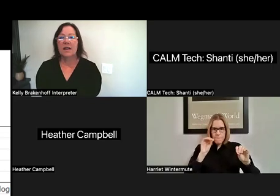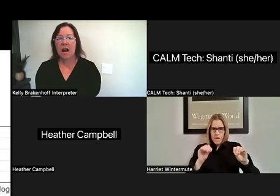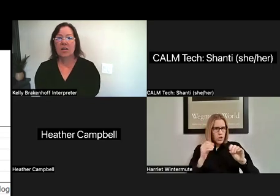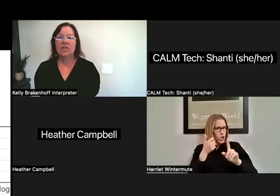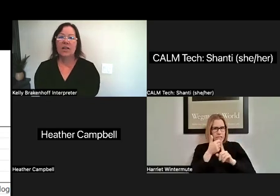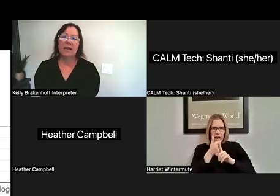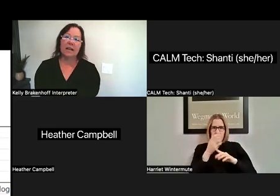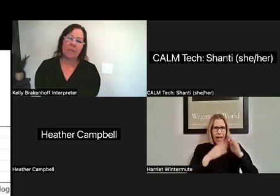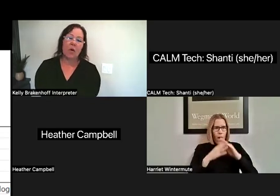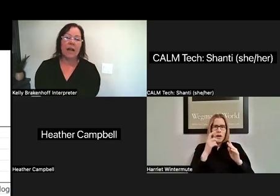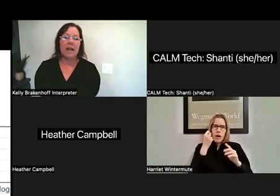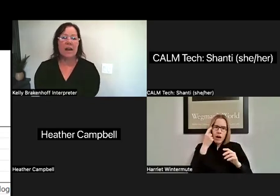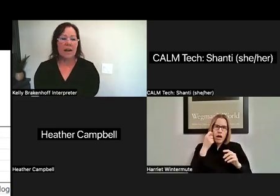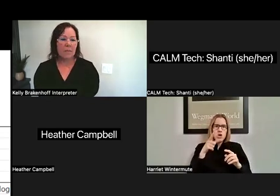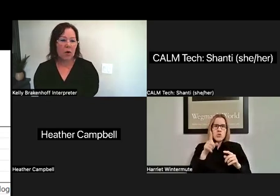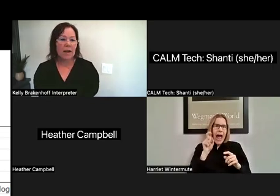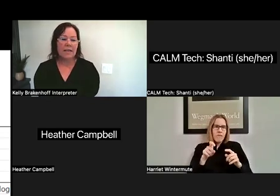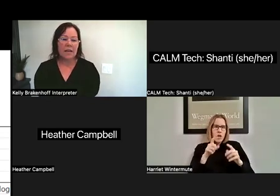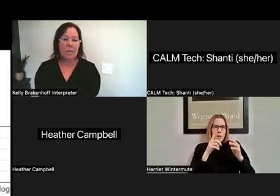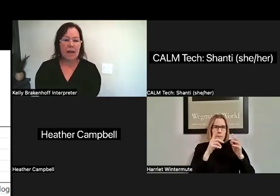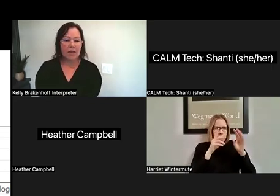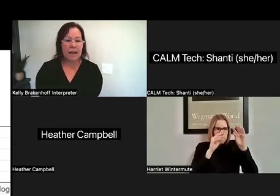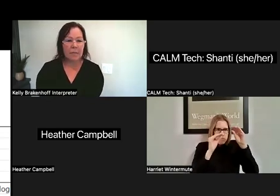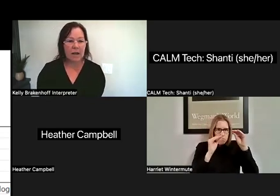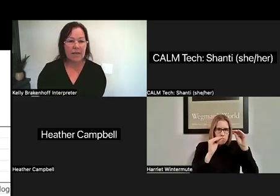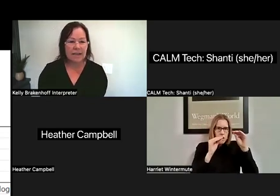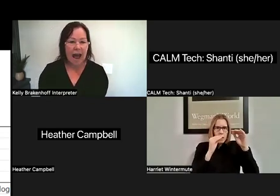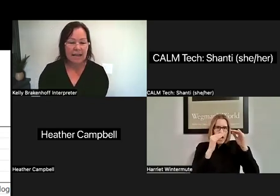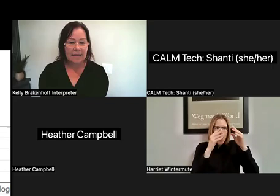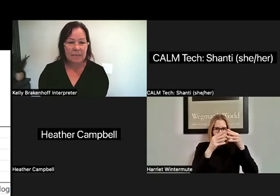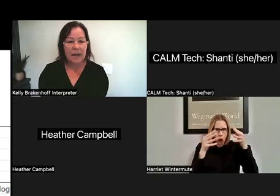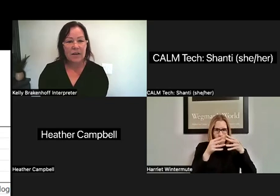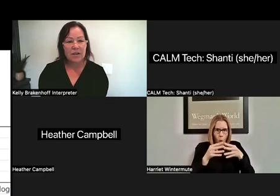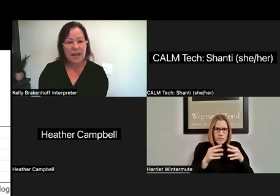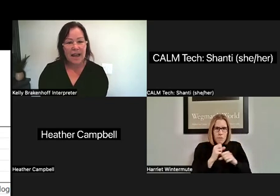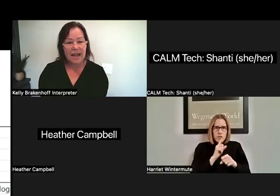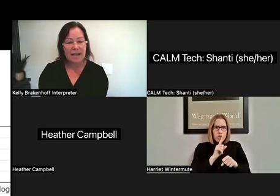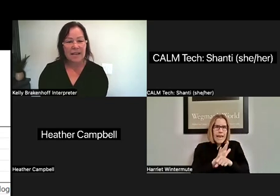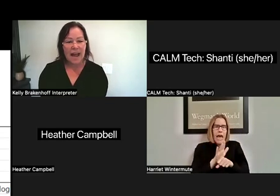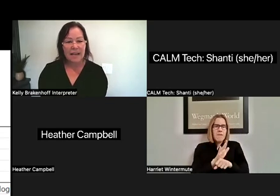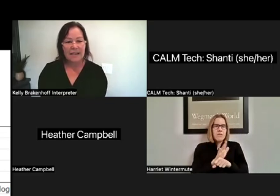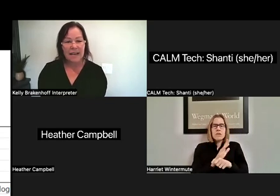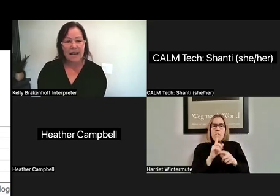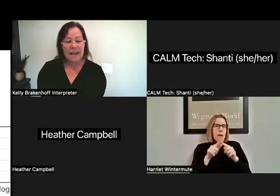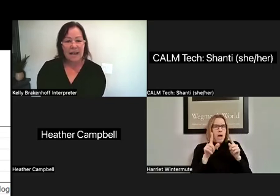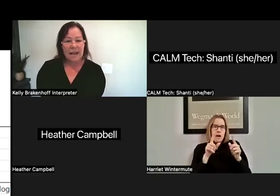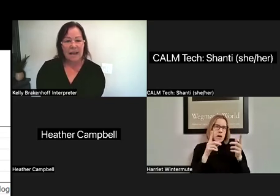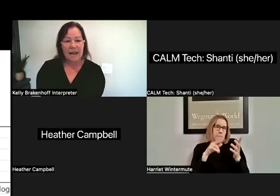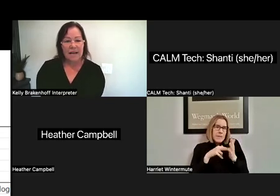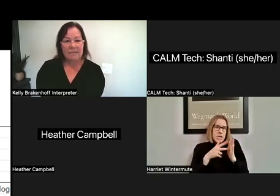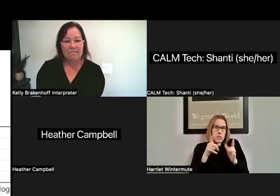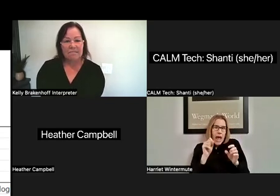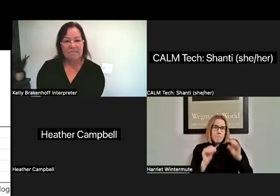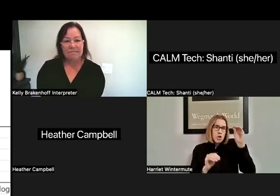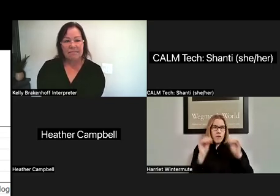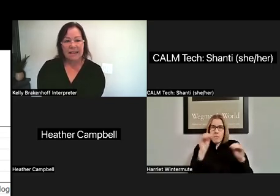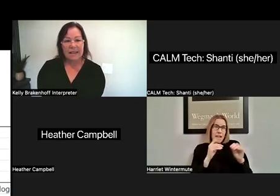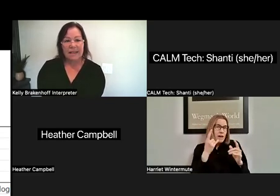not urgent and important not important and then manually put in the tasks. But understand that you